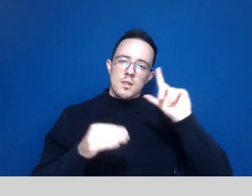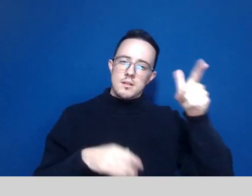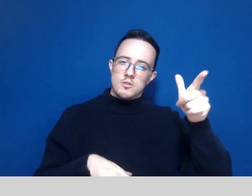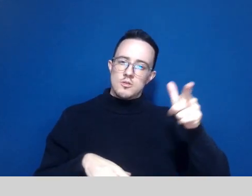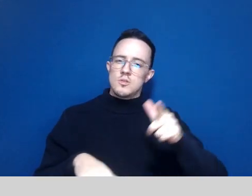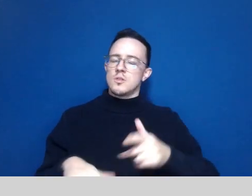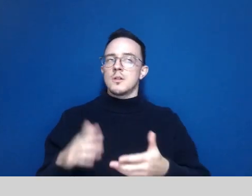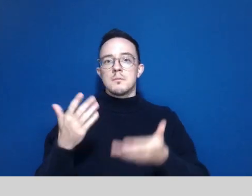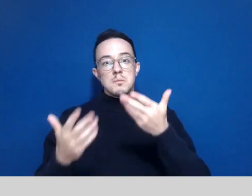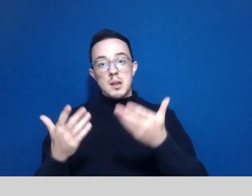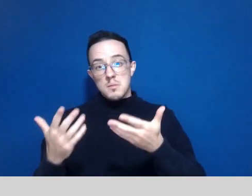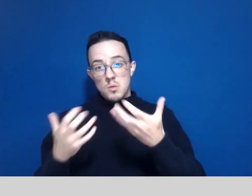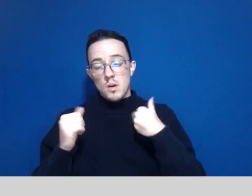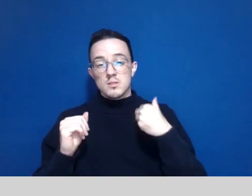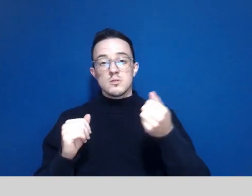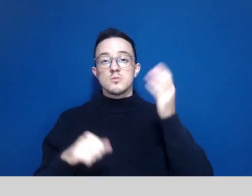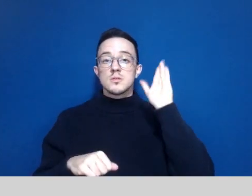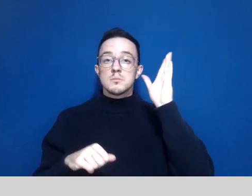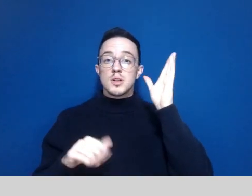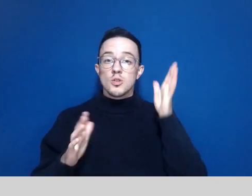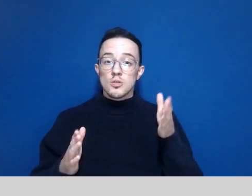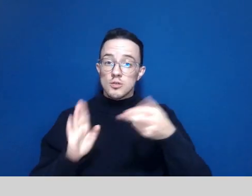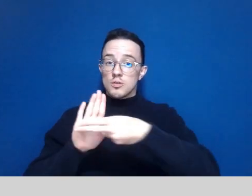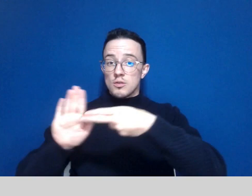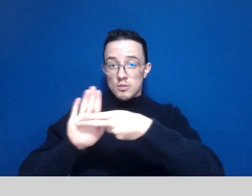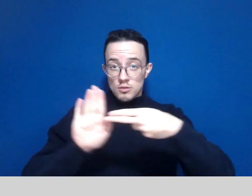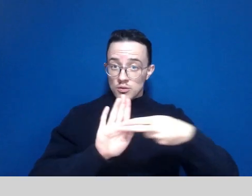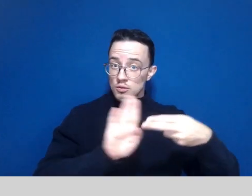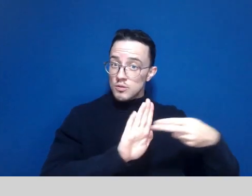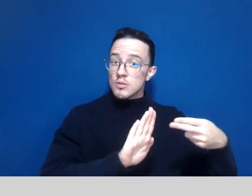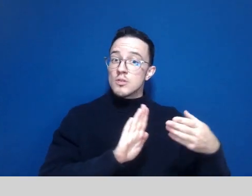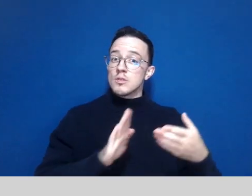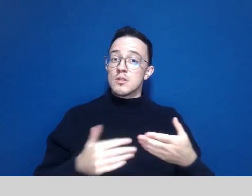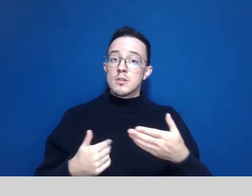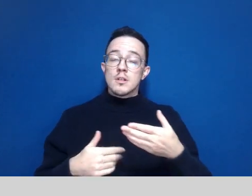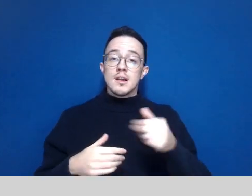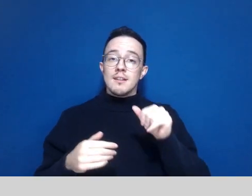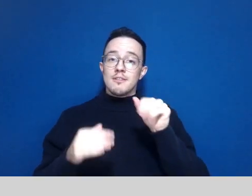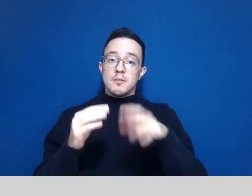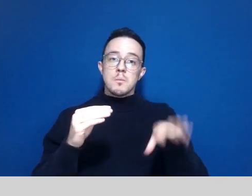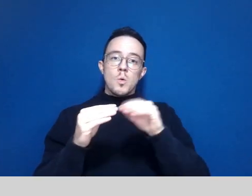You probably want to do speaker labels if you have more than one speaker.